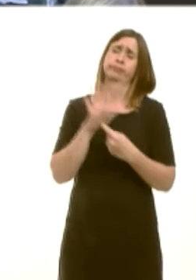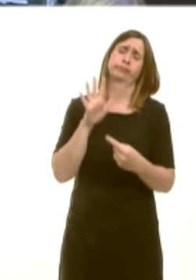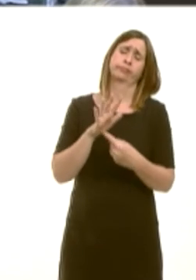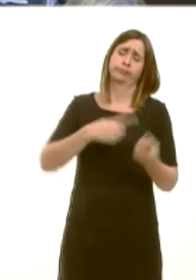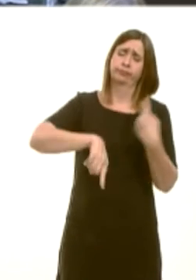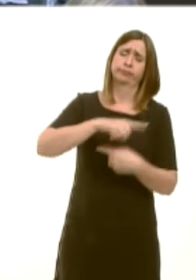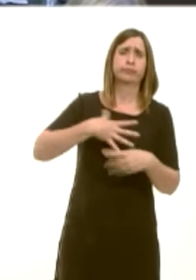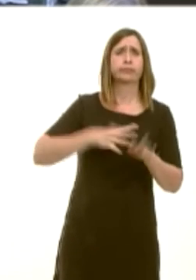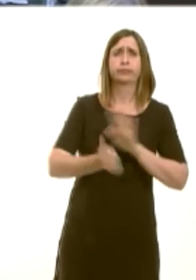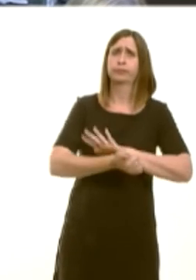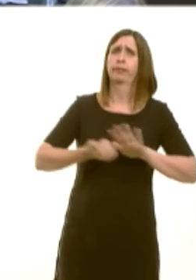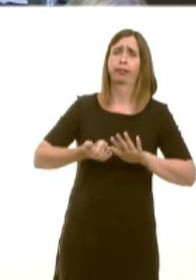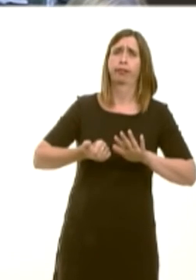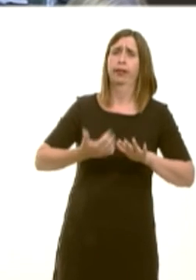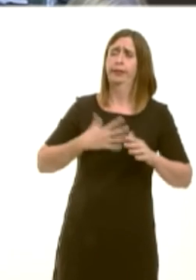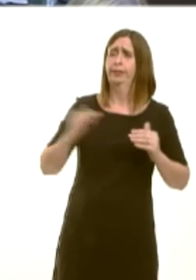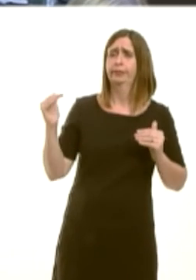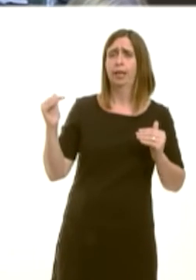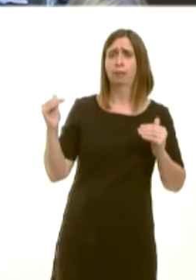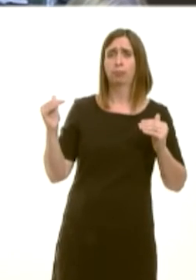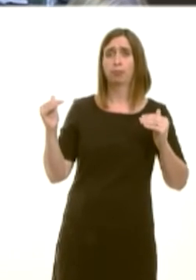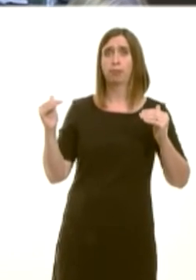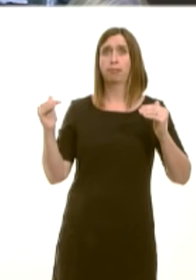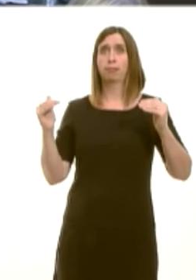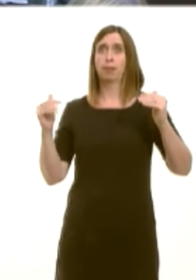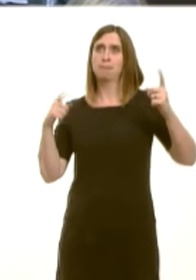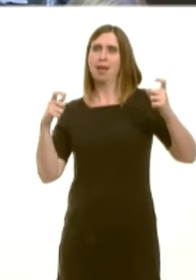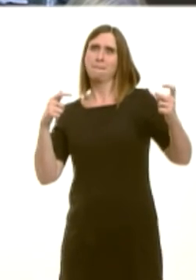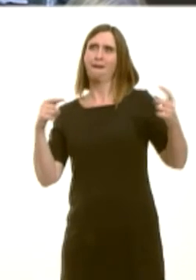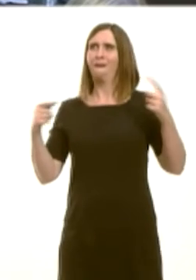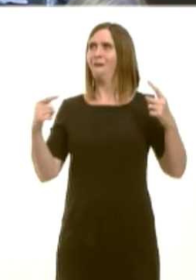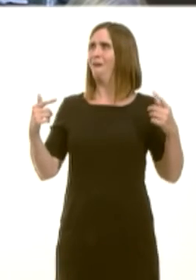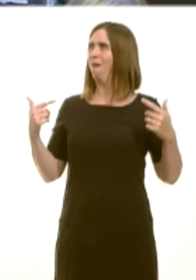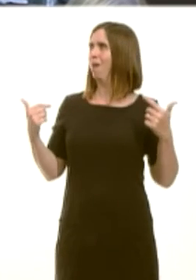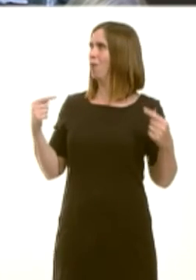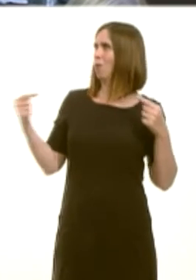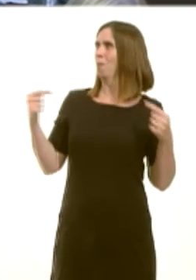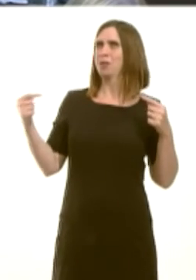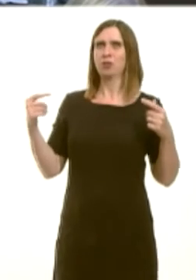increase so that we can compete better in the future. Thereís no other way of explaining